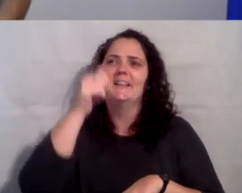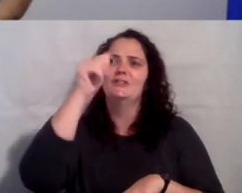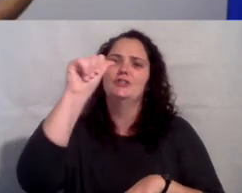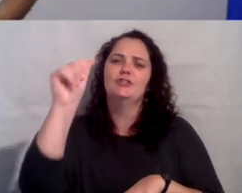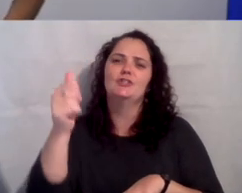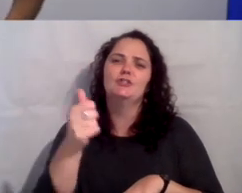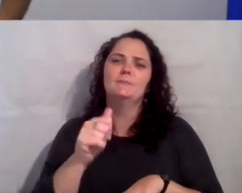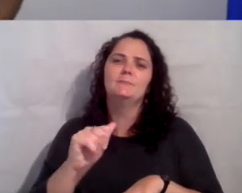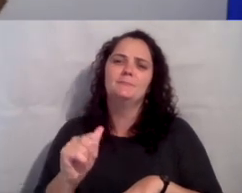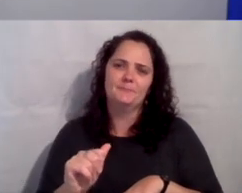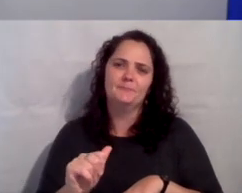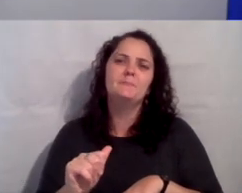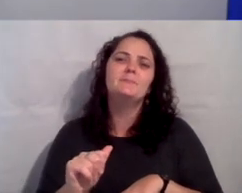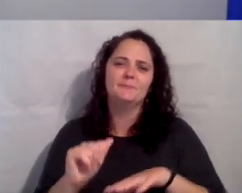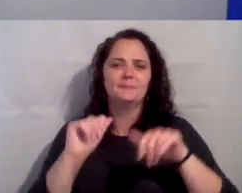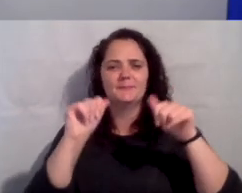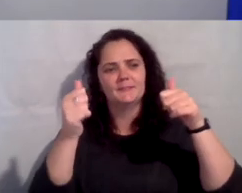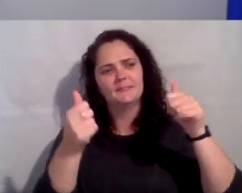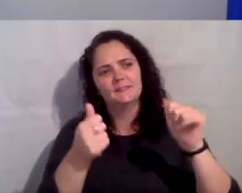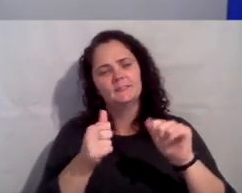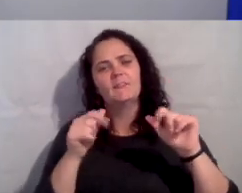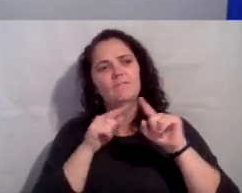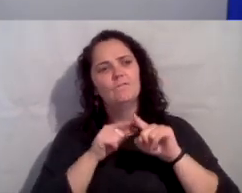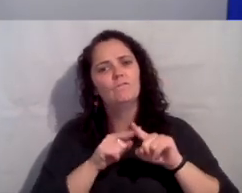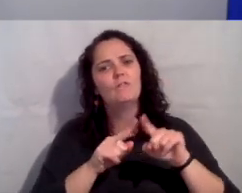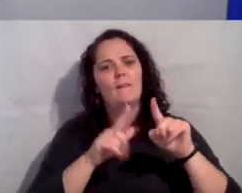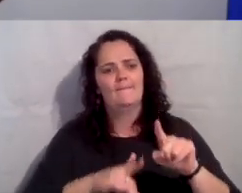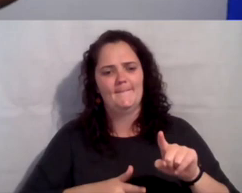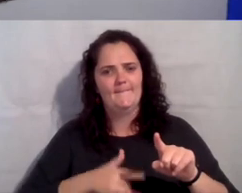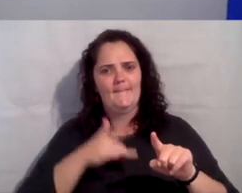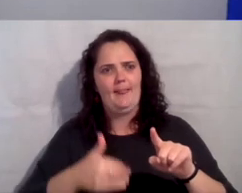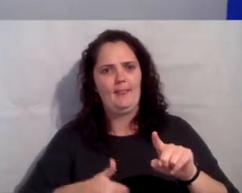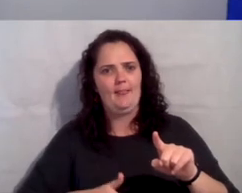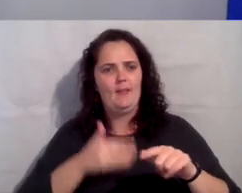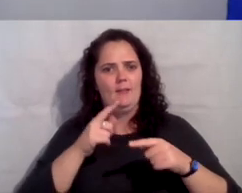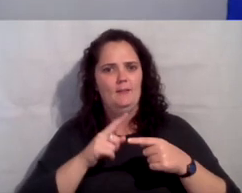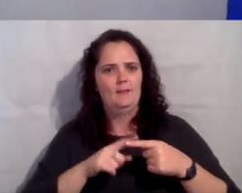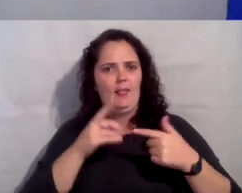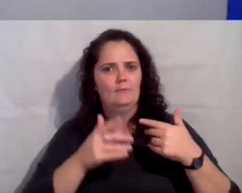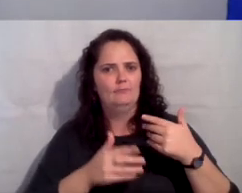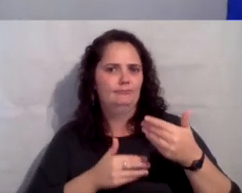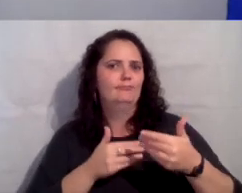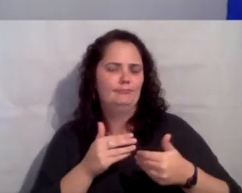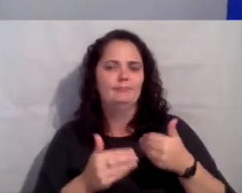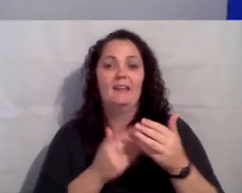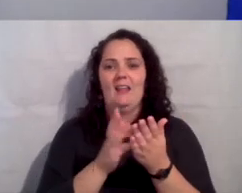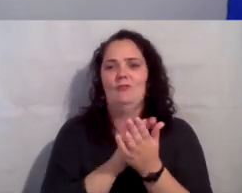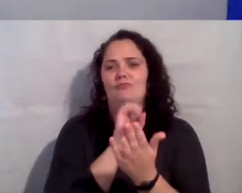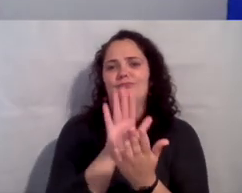of the body and work very, very responsively and intuitively with that contour to grab the figure on the sheet of paper.